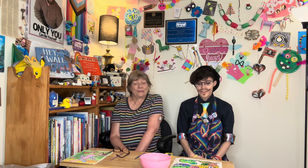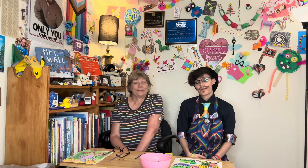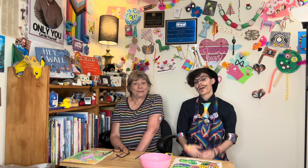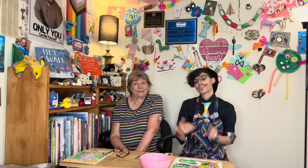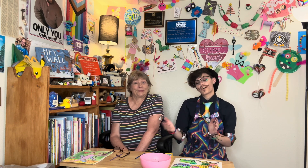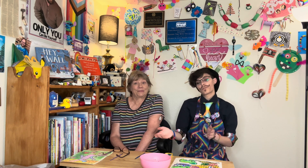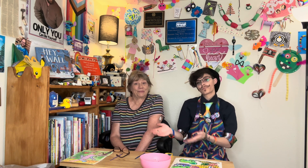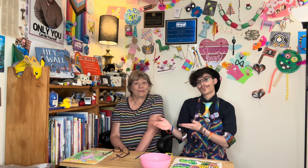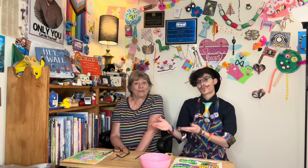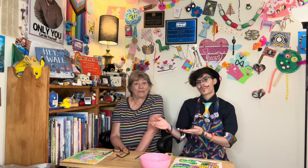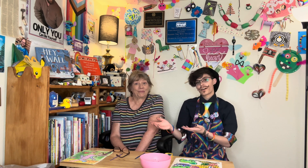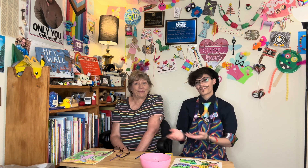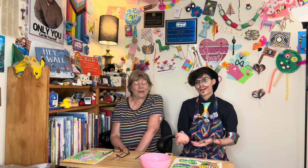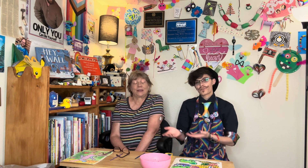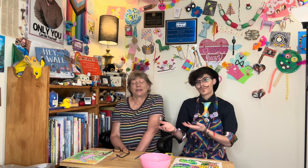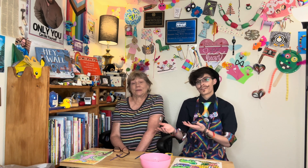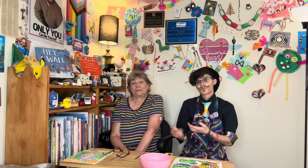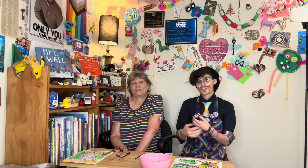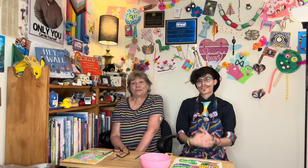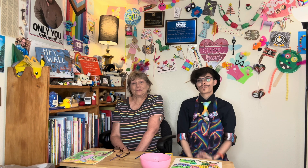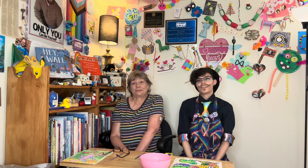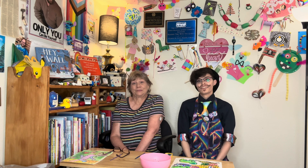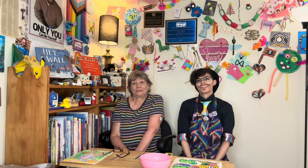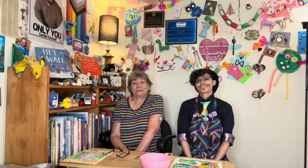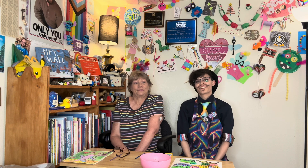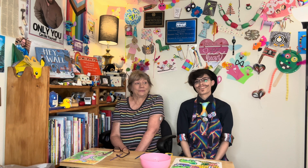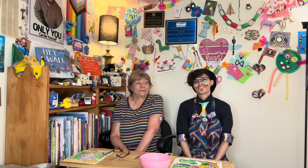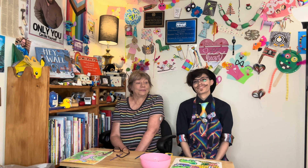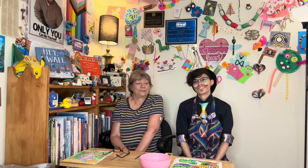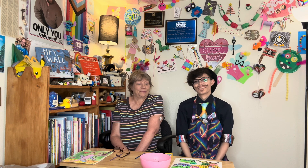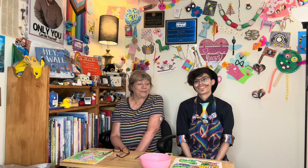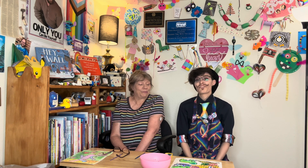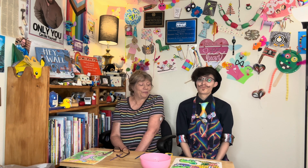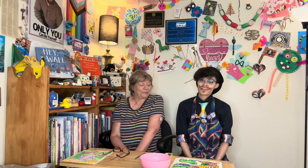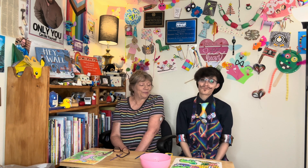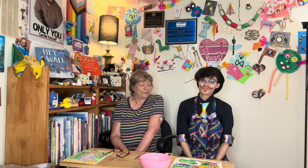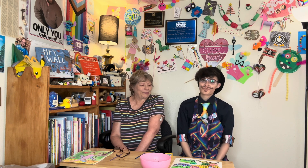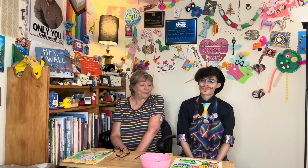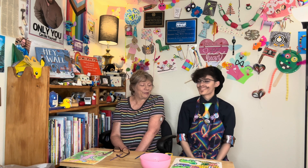And they might know a little bit more about how emails work as well. So that will be helpful too.